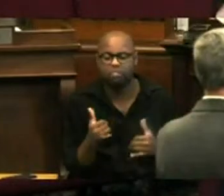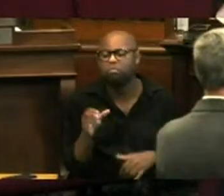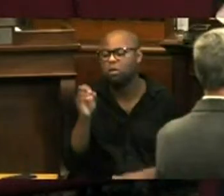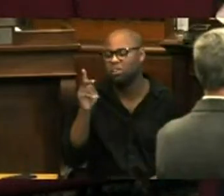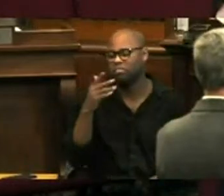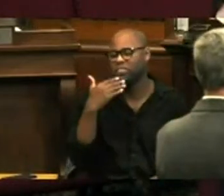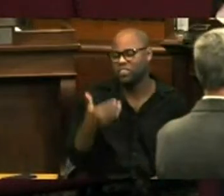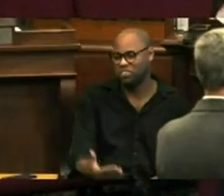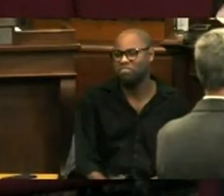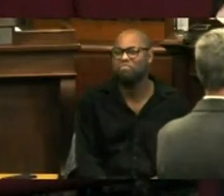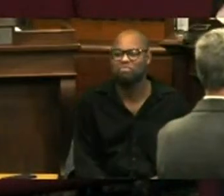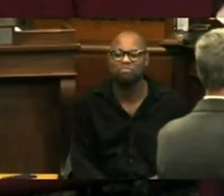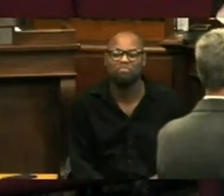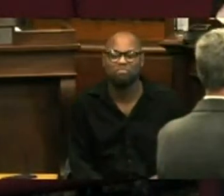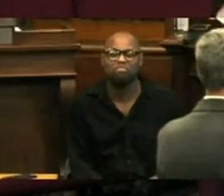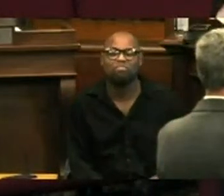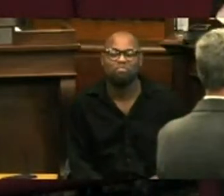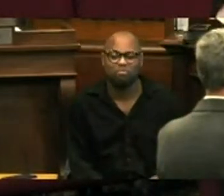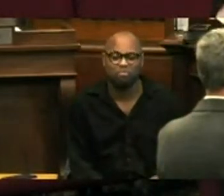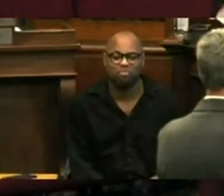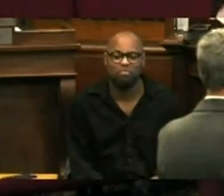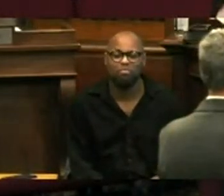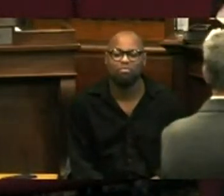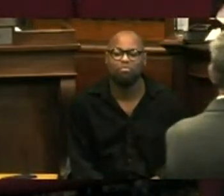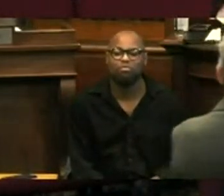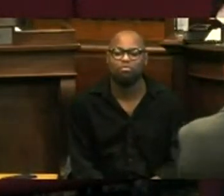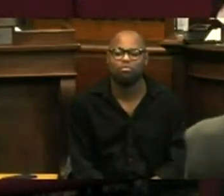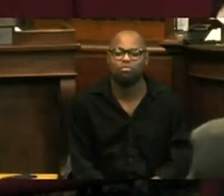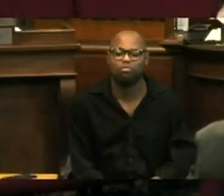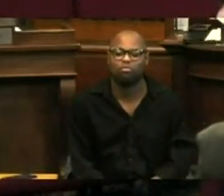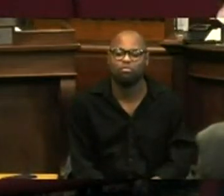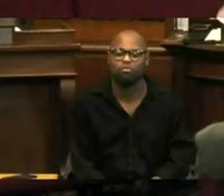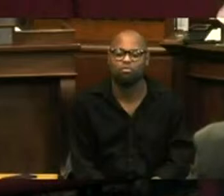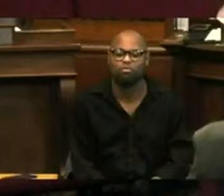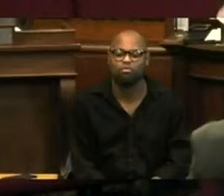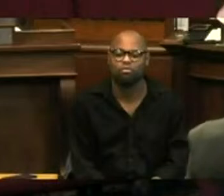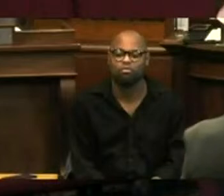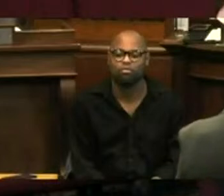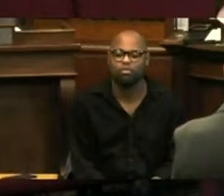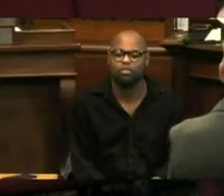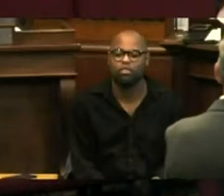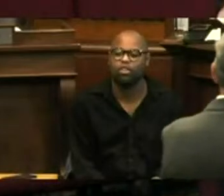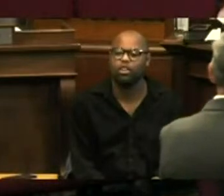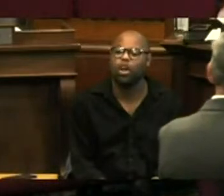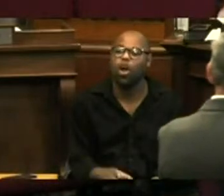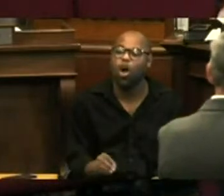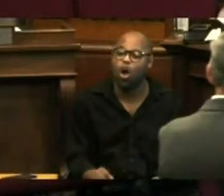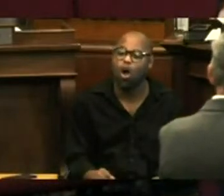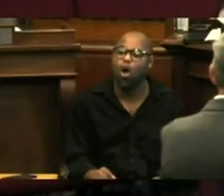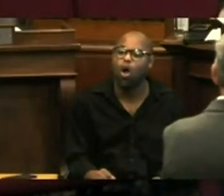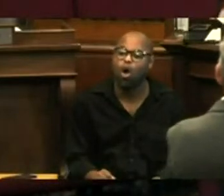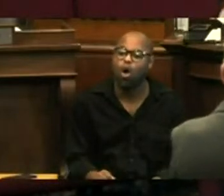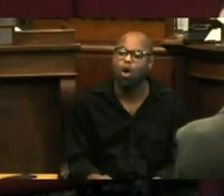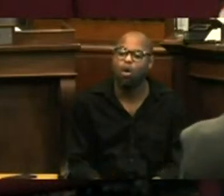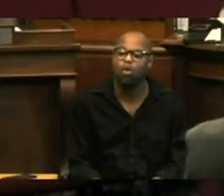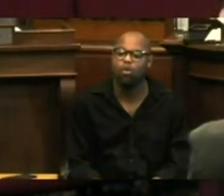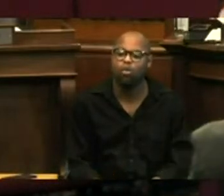looking forward to seeing that number. But thank you okay. Thank you. Thank you.